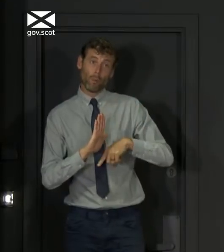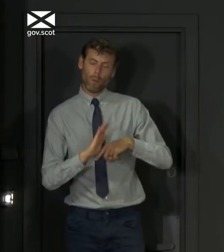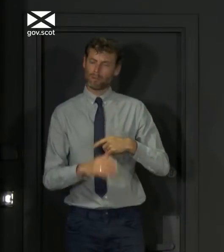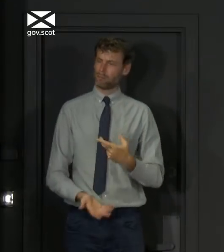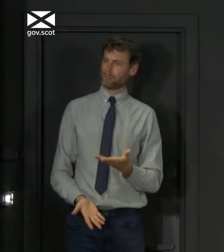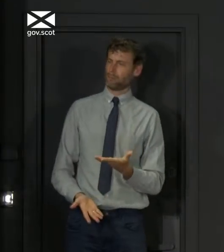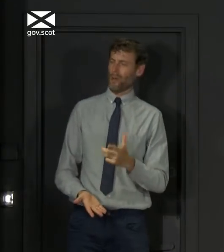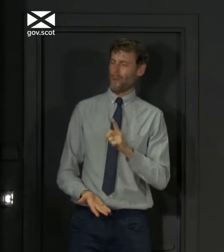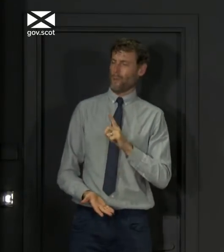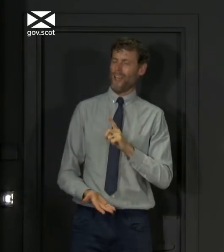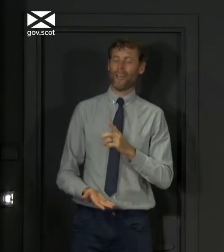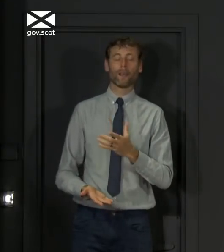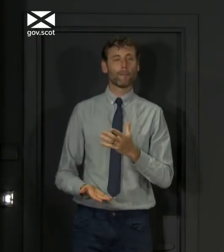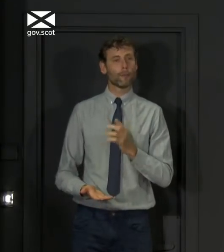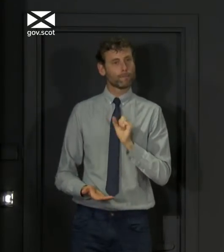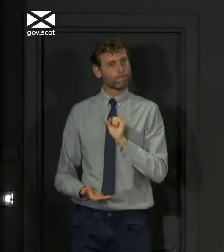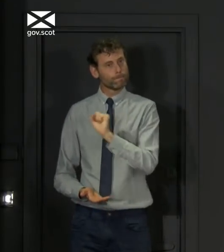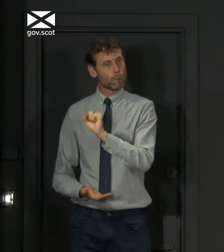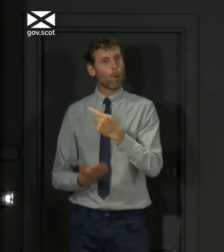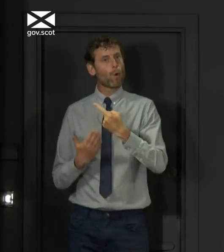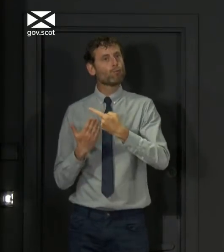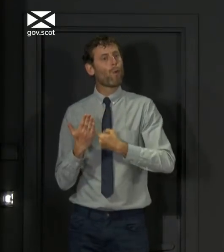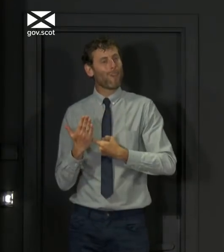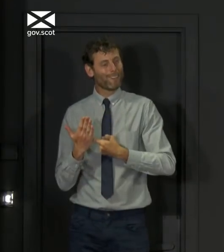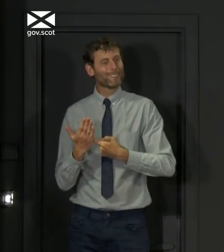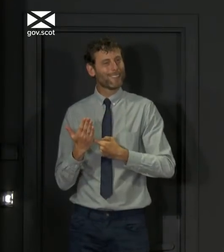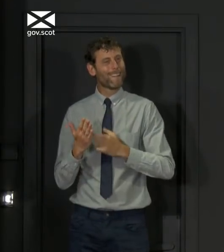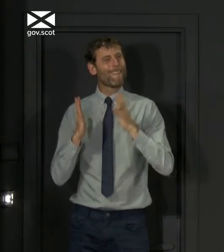to because they haven't previously been in place. So it's important for all of us to